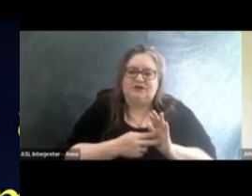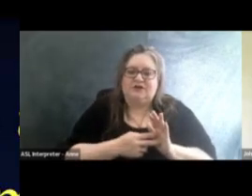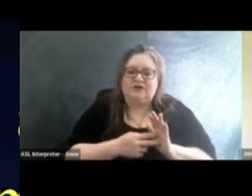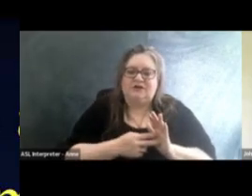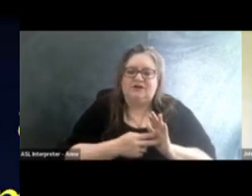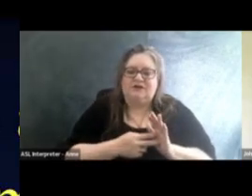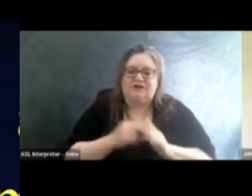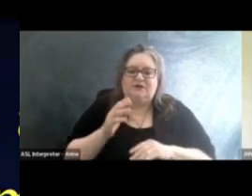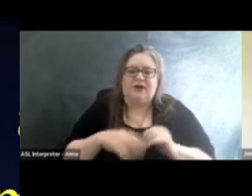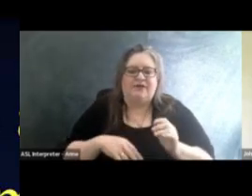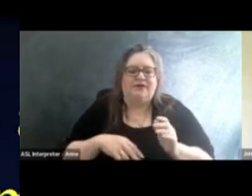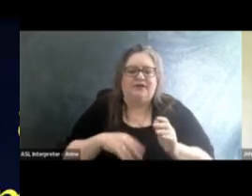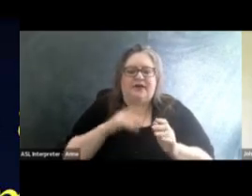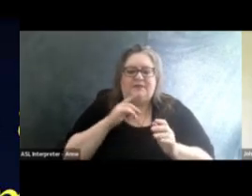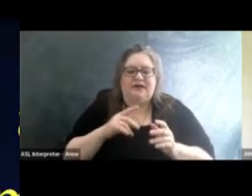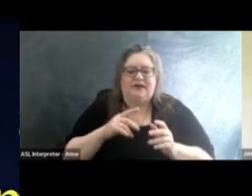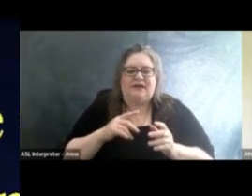source, a result of an injury.